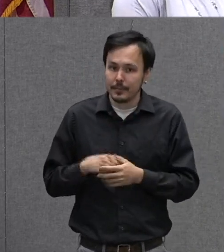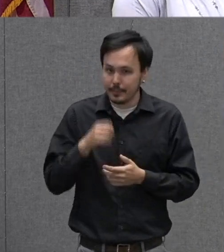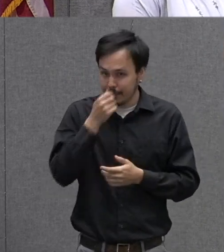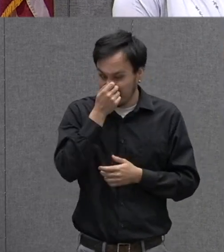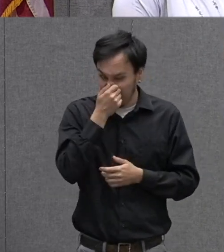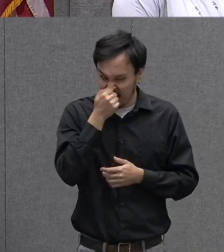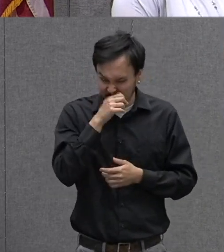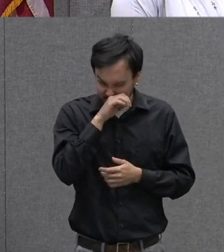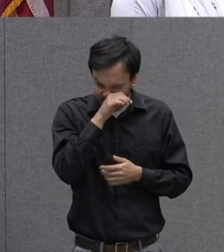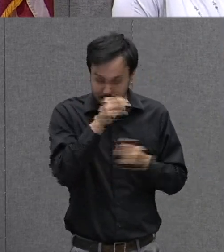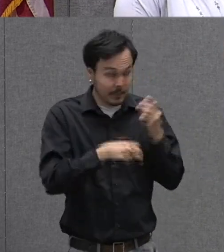Is it a type of plant?